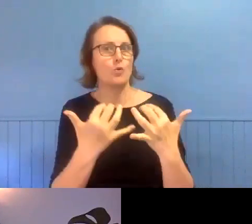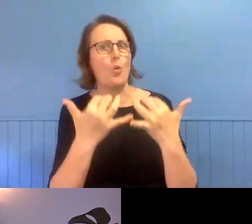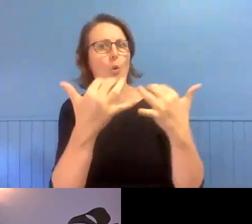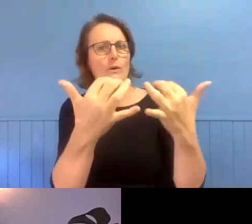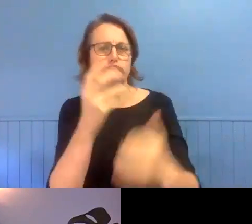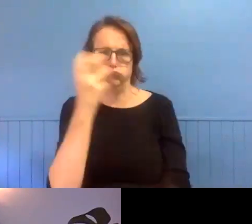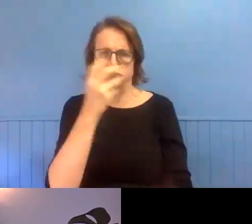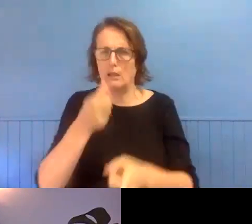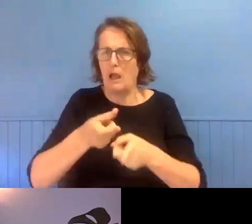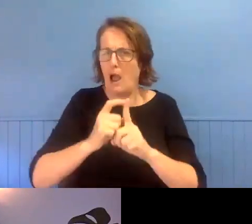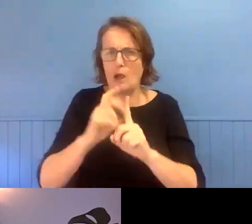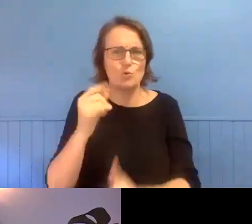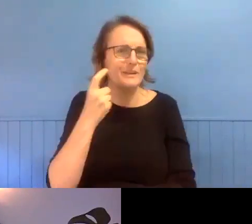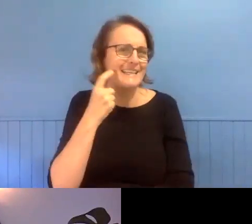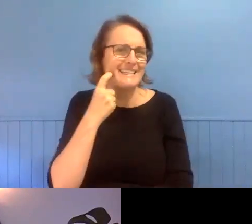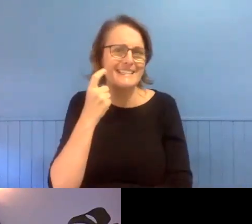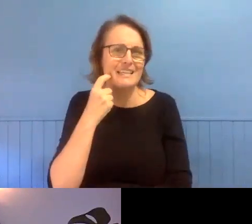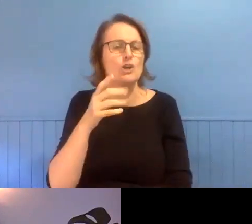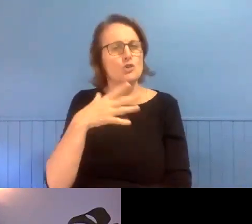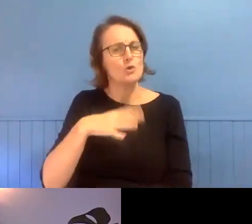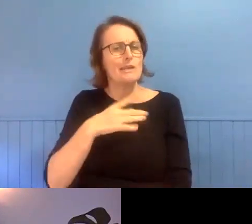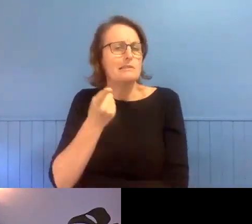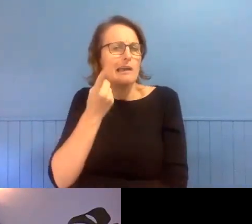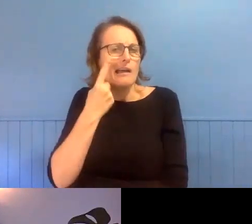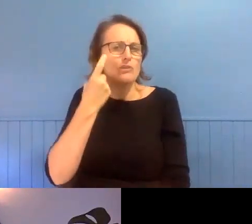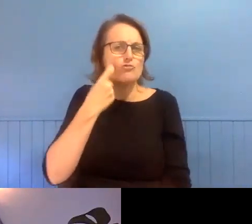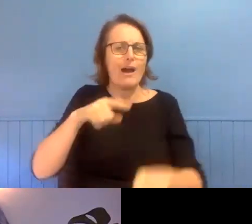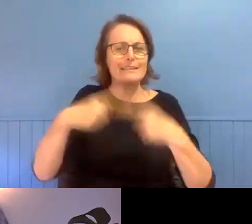But definitely don't forget about your loyal audience. So I'd be